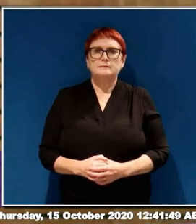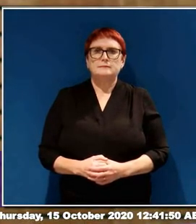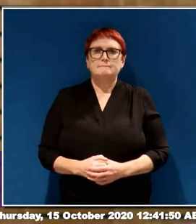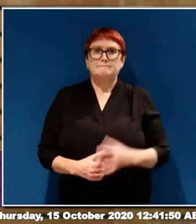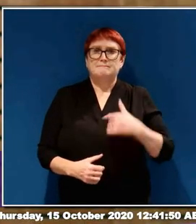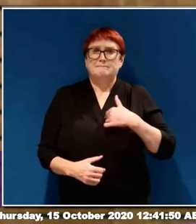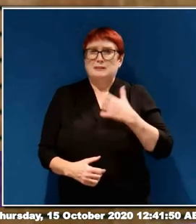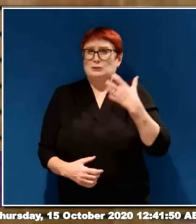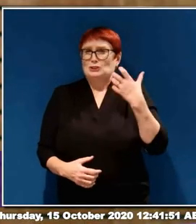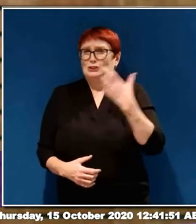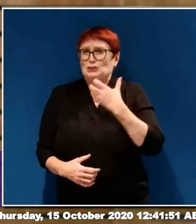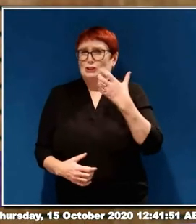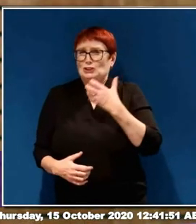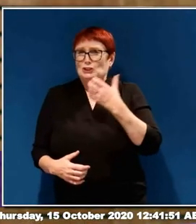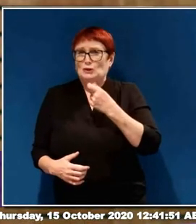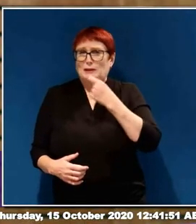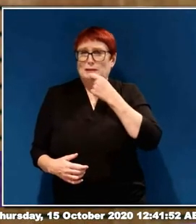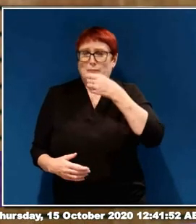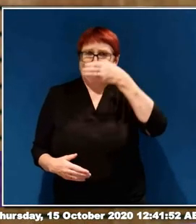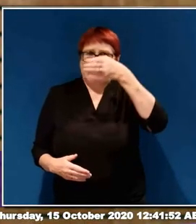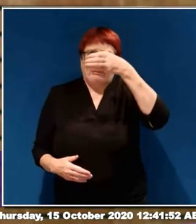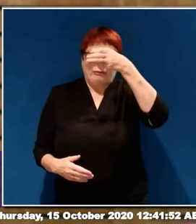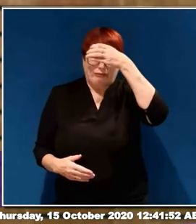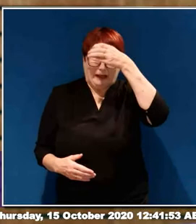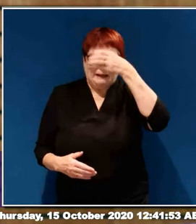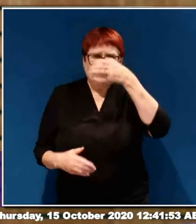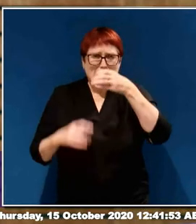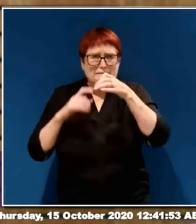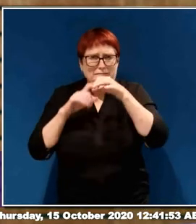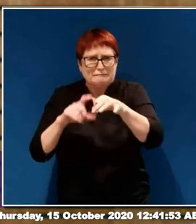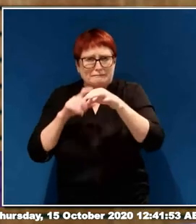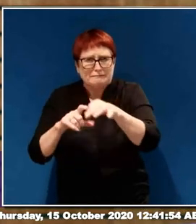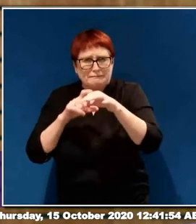this, but it often happens, I should tell you, what do